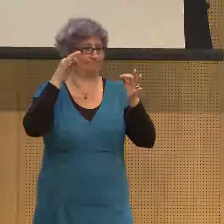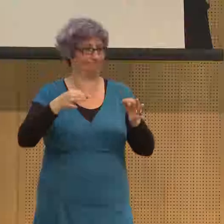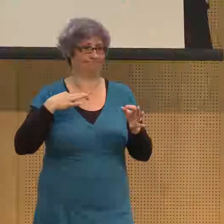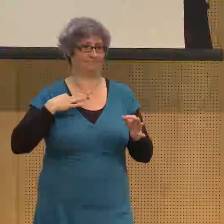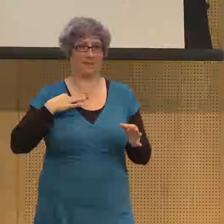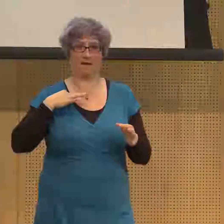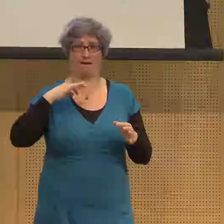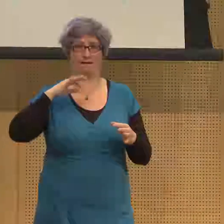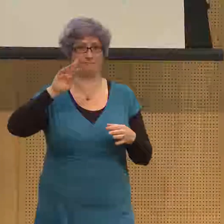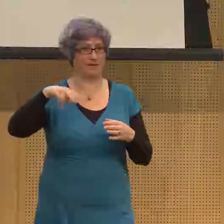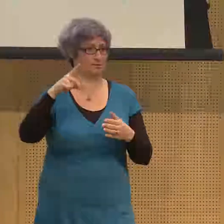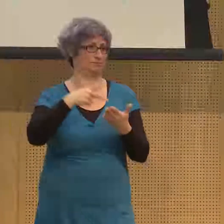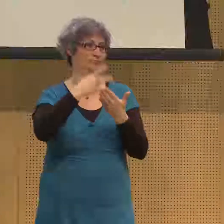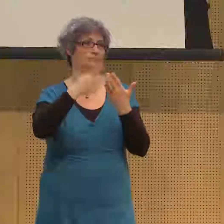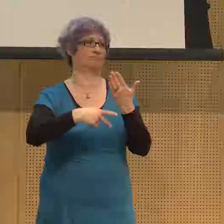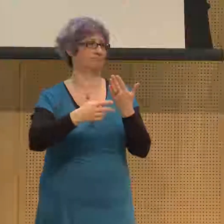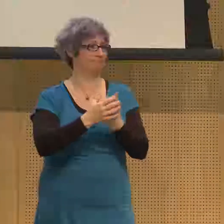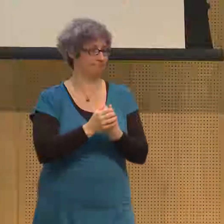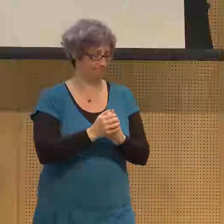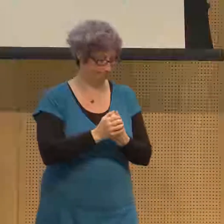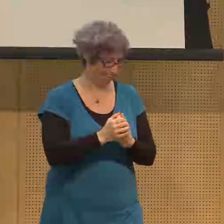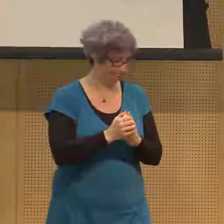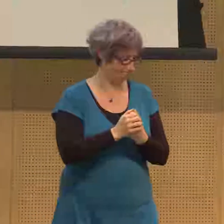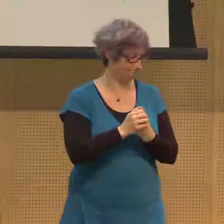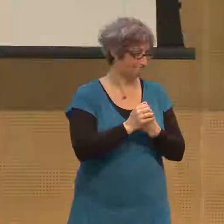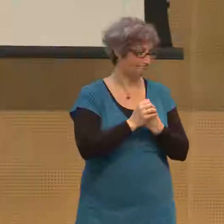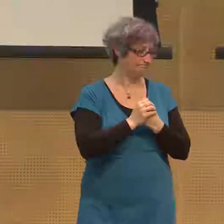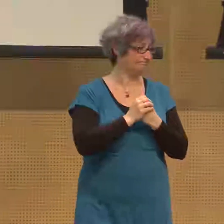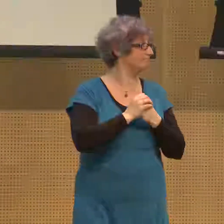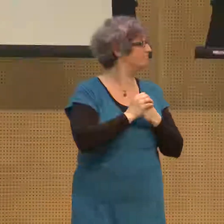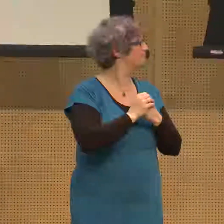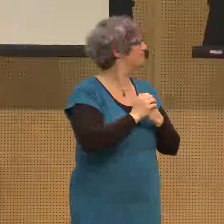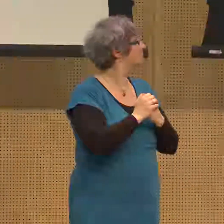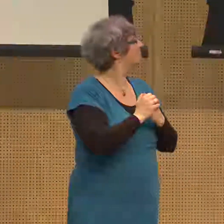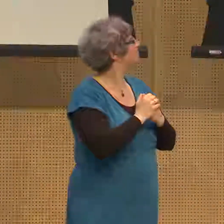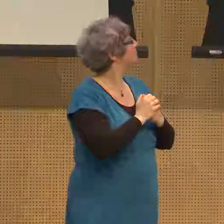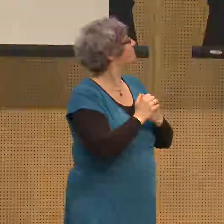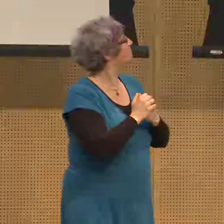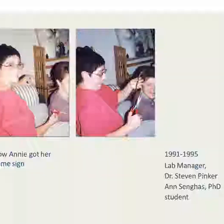the rest of my life doing. So I went ahead and applied to PhD programs after that trip.